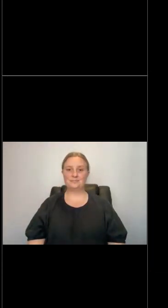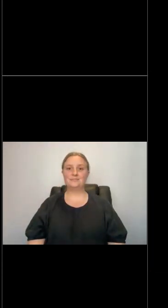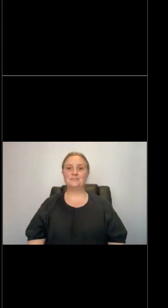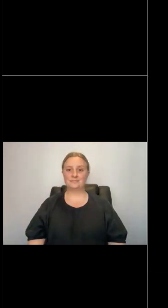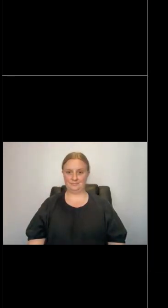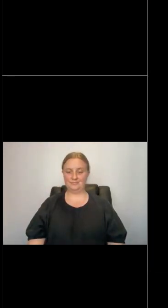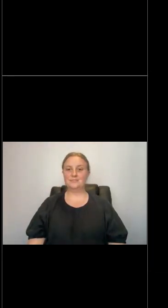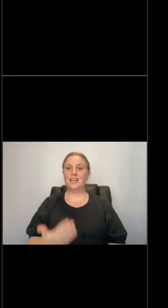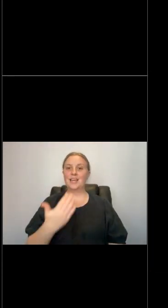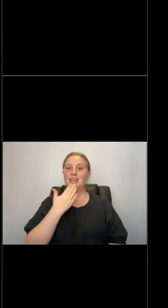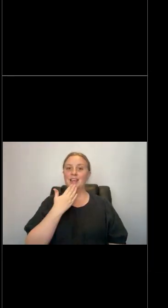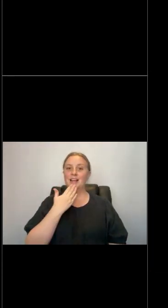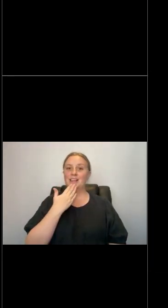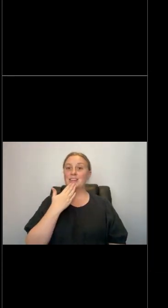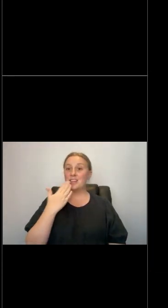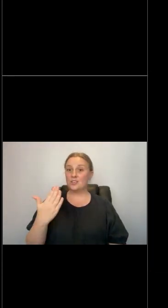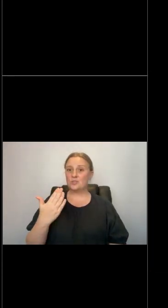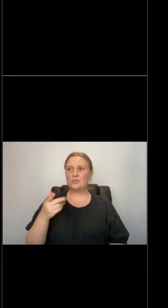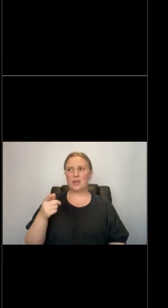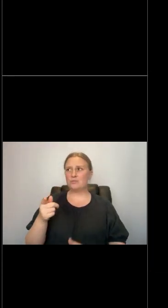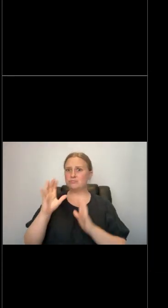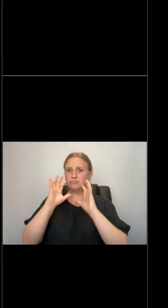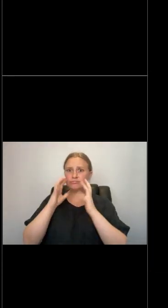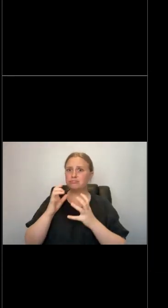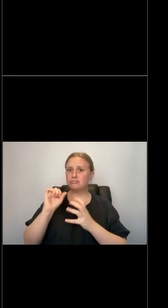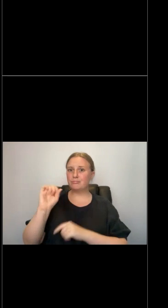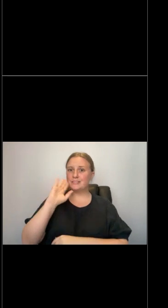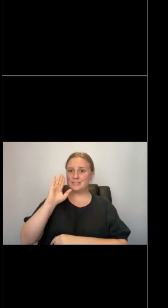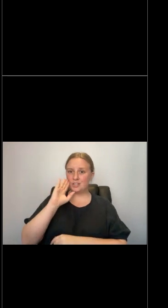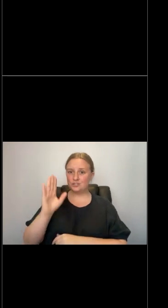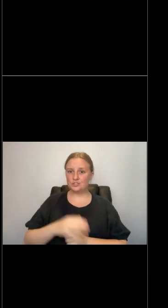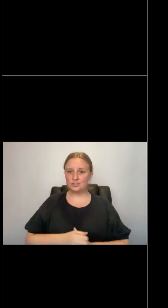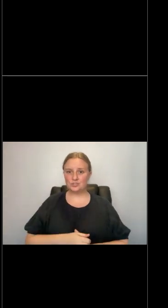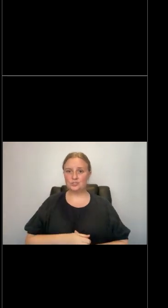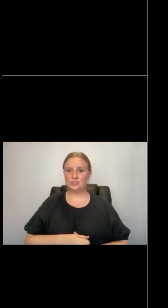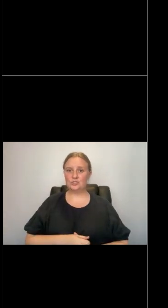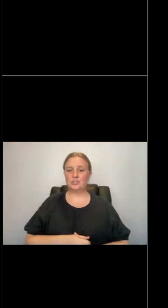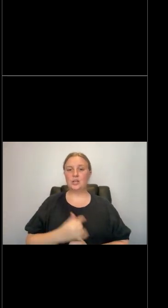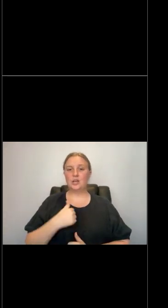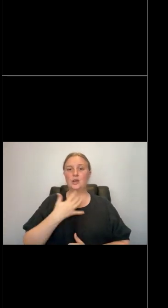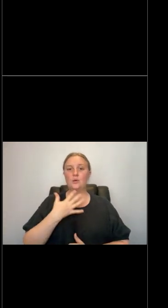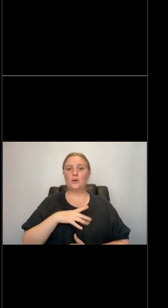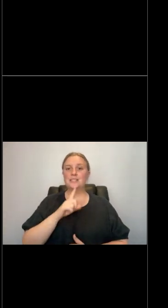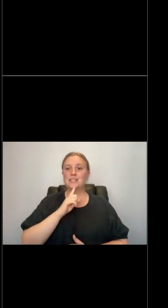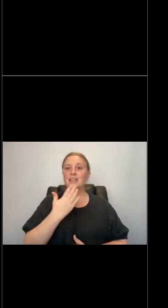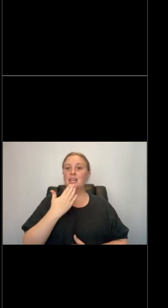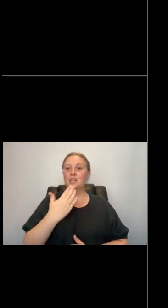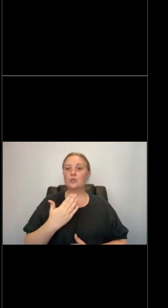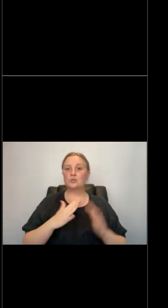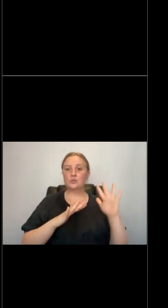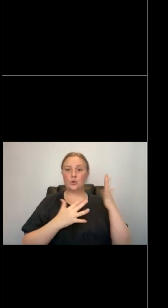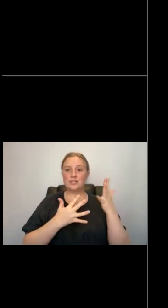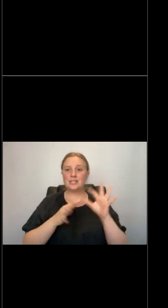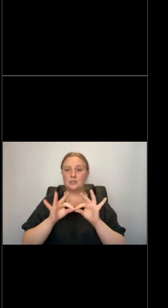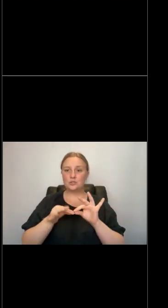That was really engaging presentation. I just want to thank as well our online interpreters who have been